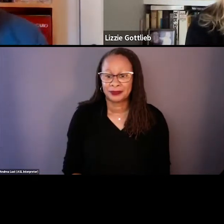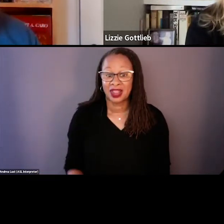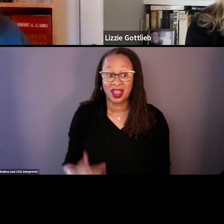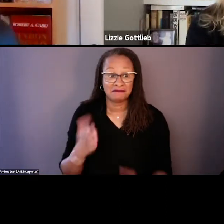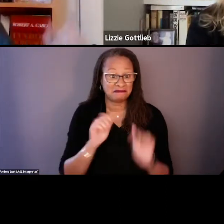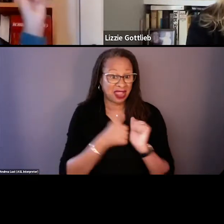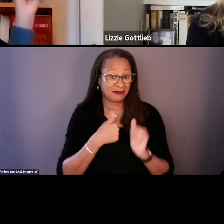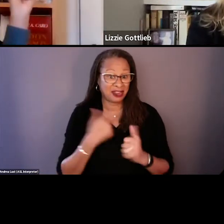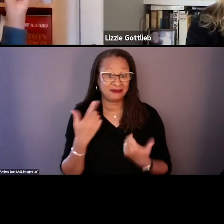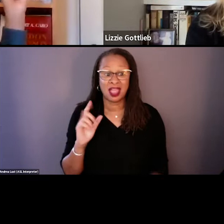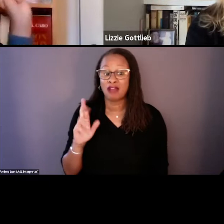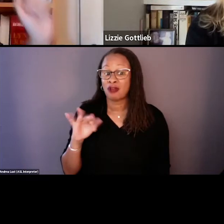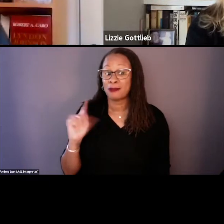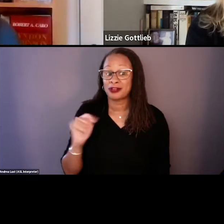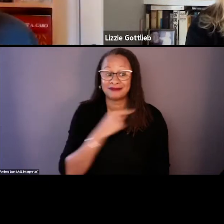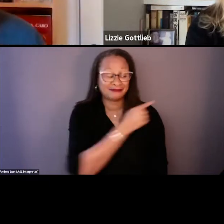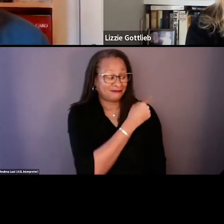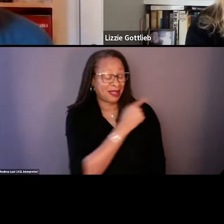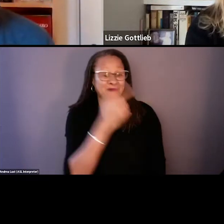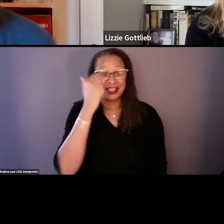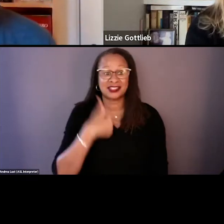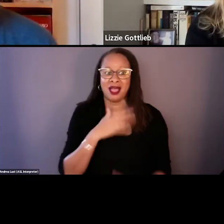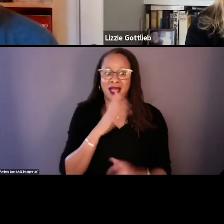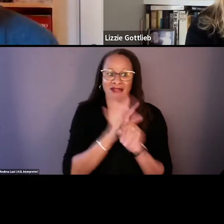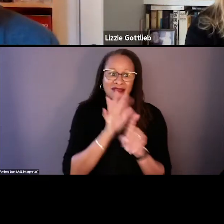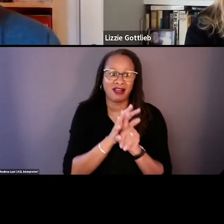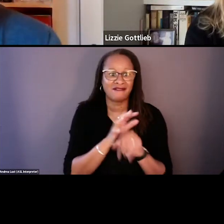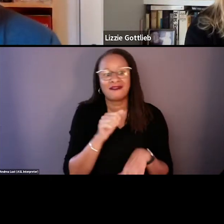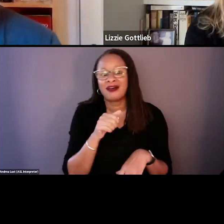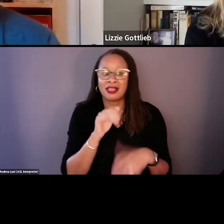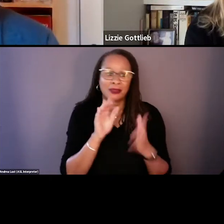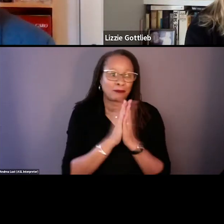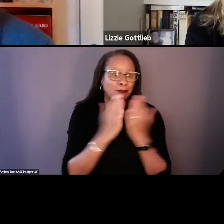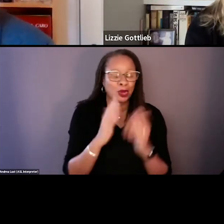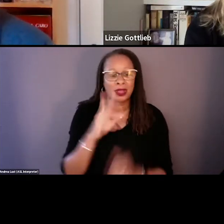Yes. And I have behind me, actually, because I'm a huge fan of the Robert Caro books, "The Power Broker."